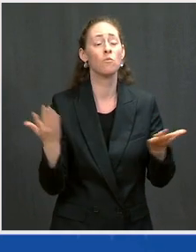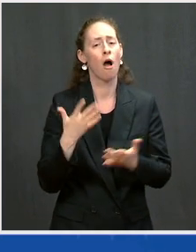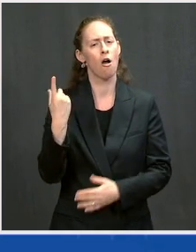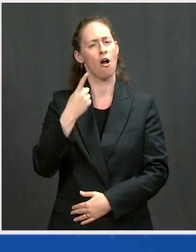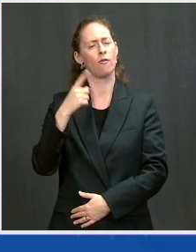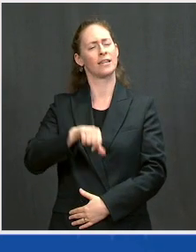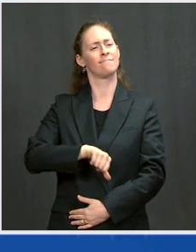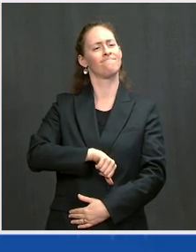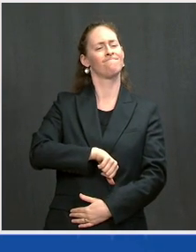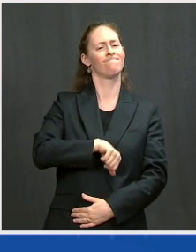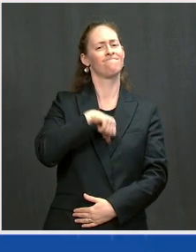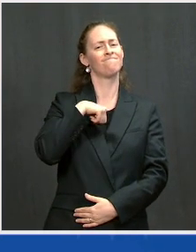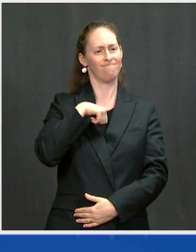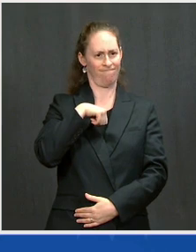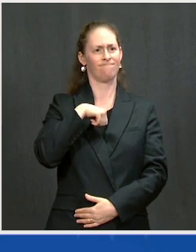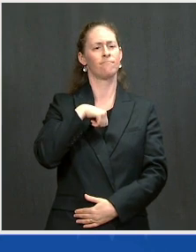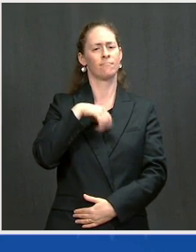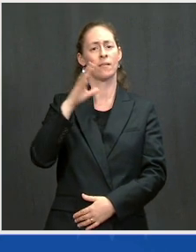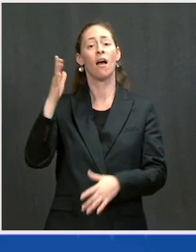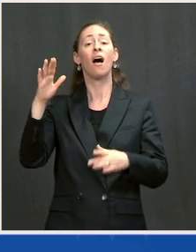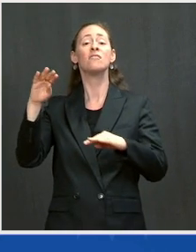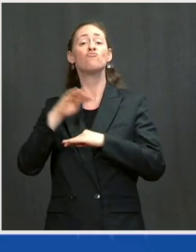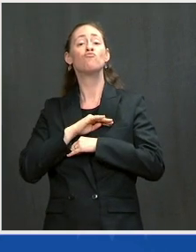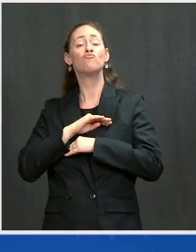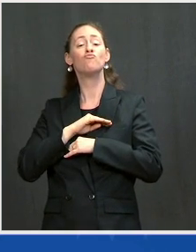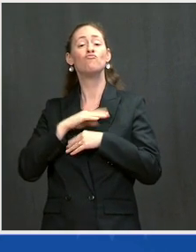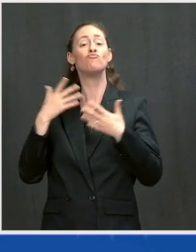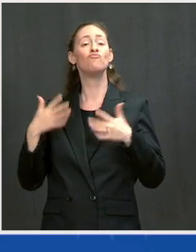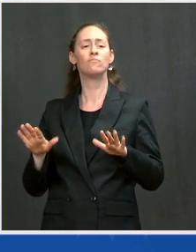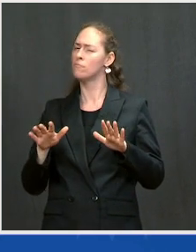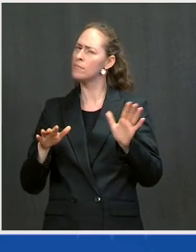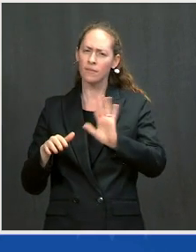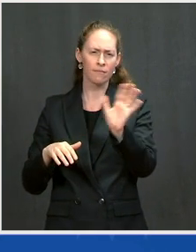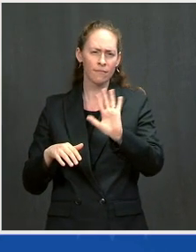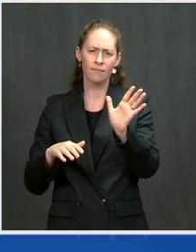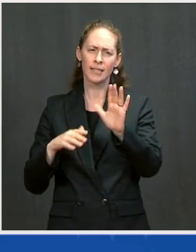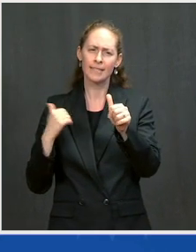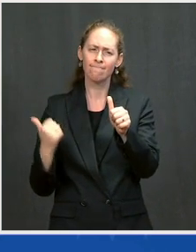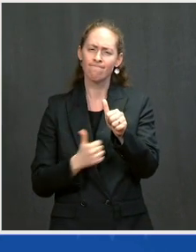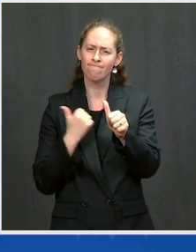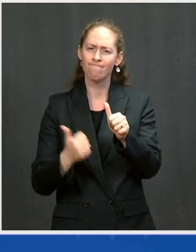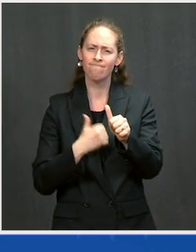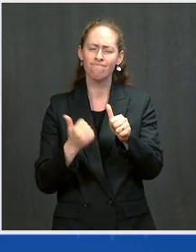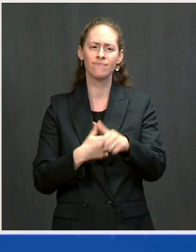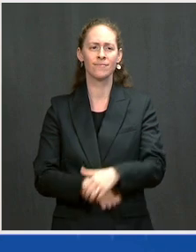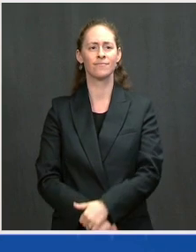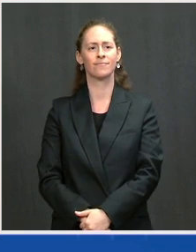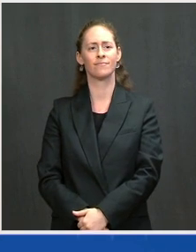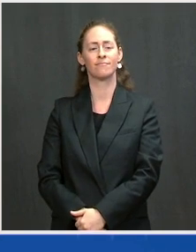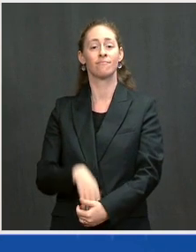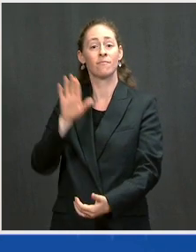Bless Ralph, his loving and devoted wife of 68 years, Gene, family, fellow rangers,